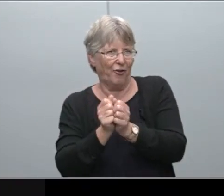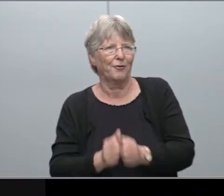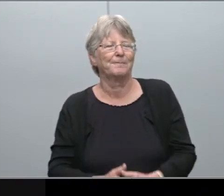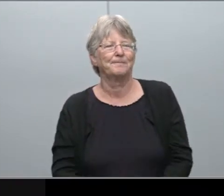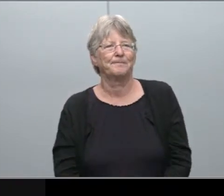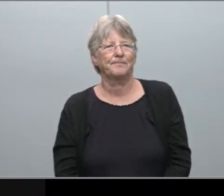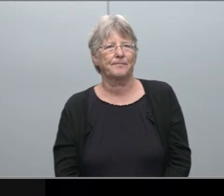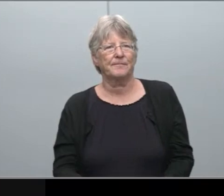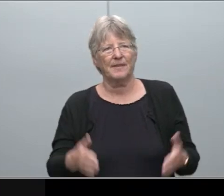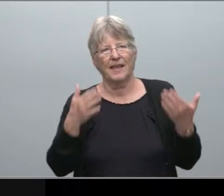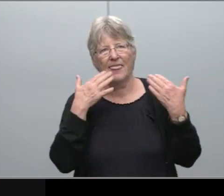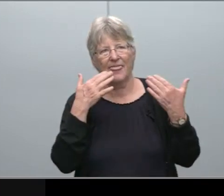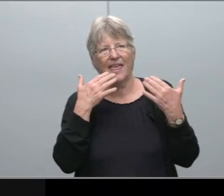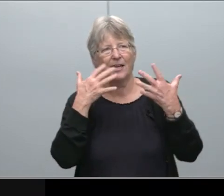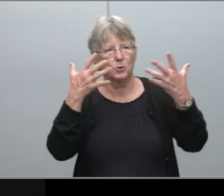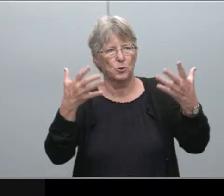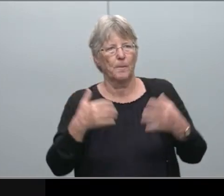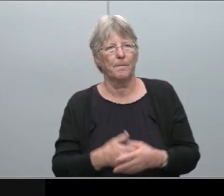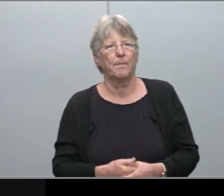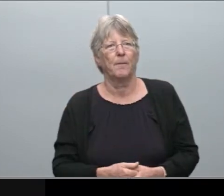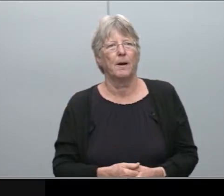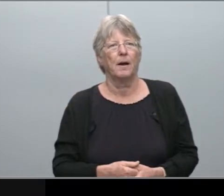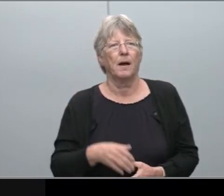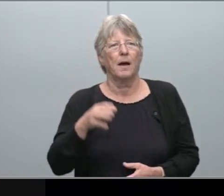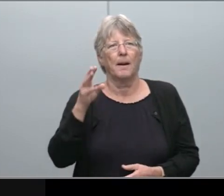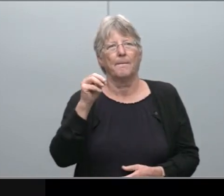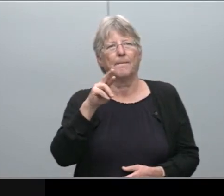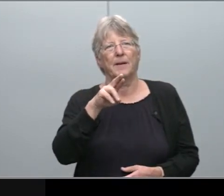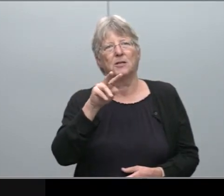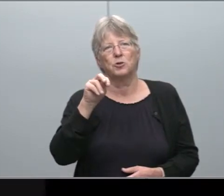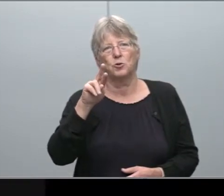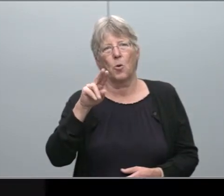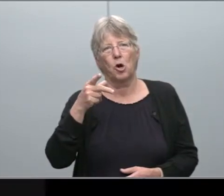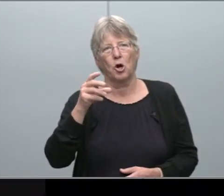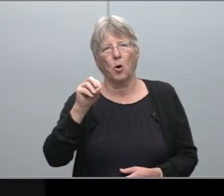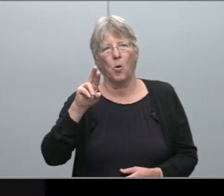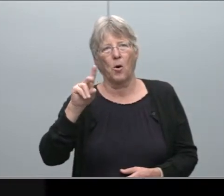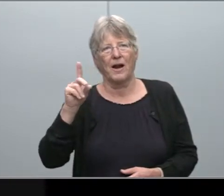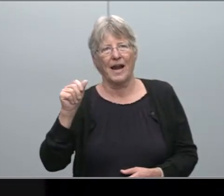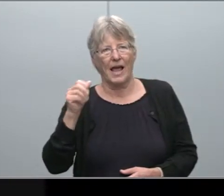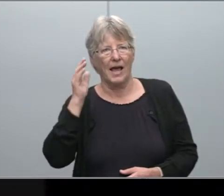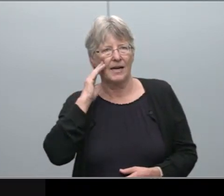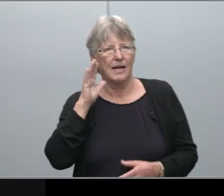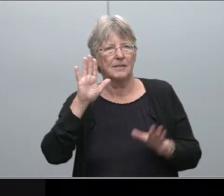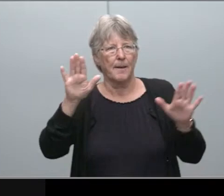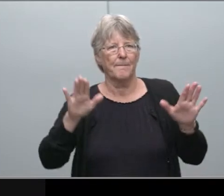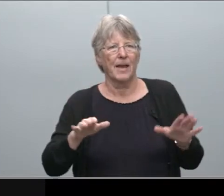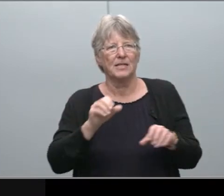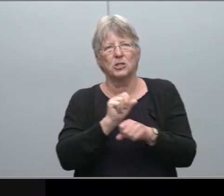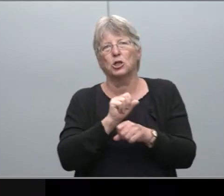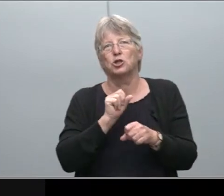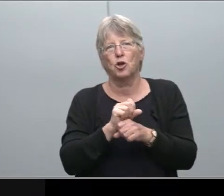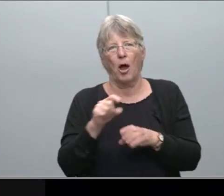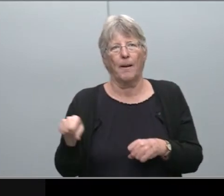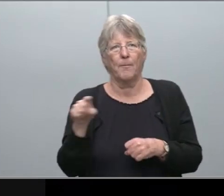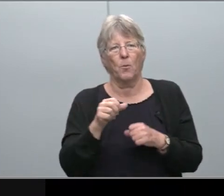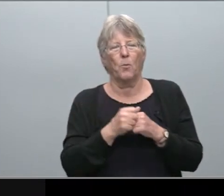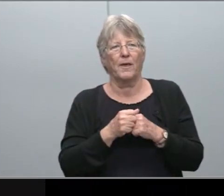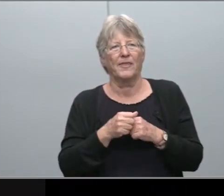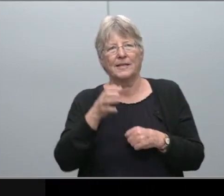And you know, it's really tough times. And so we really need you to come and in any way possible.